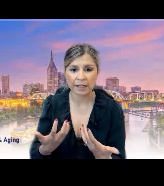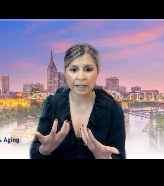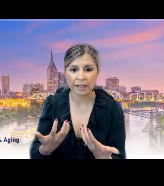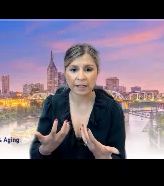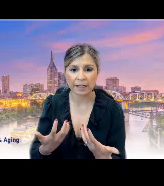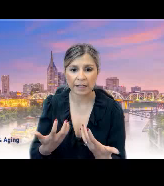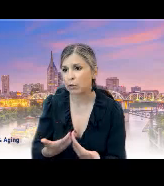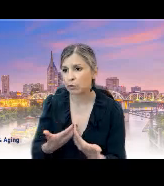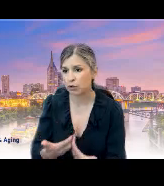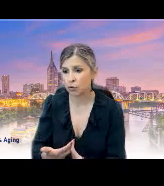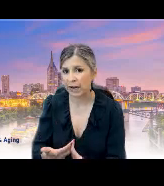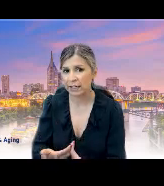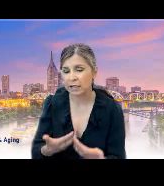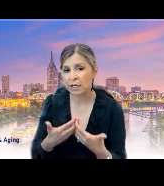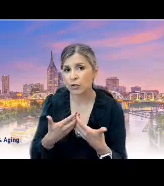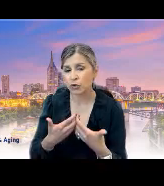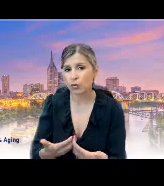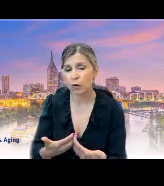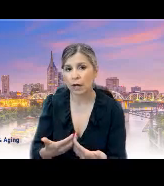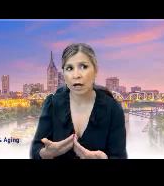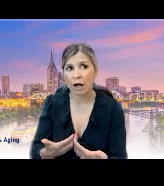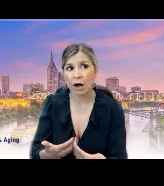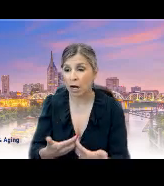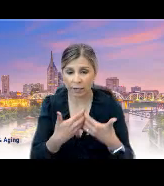people who are trained to on a person's specific needs,